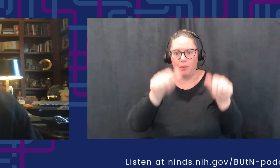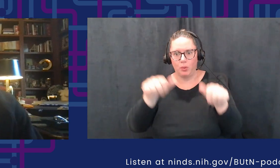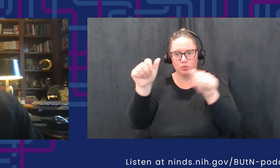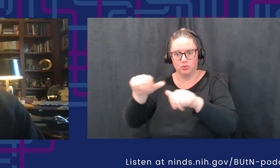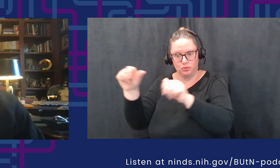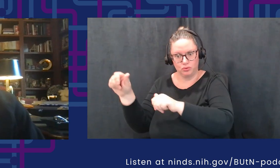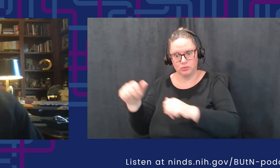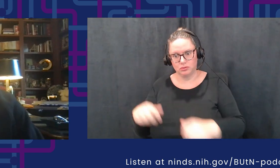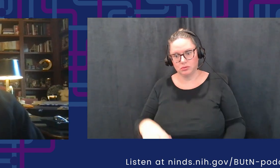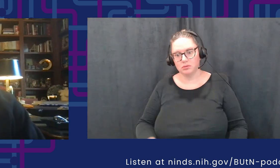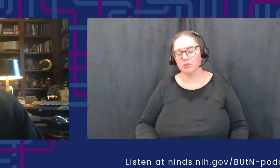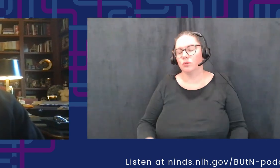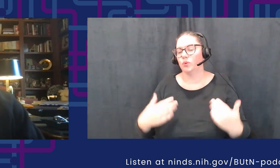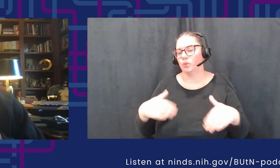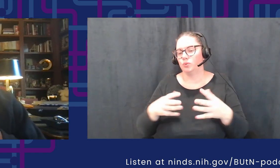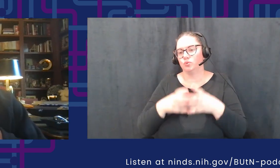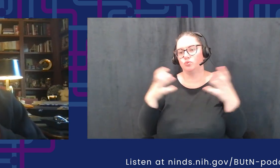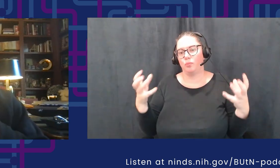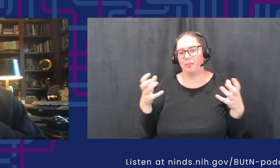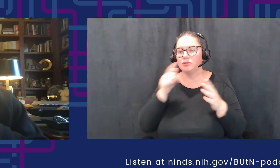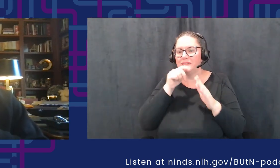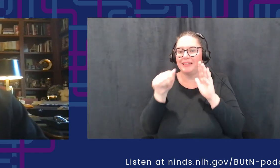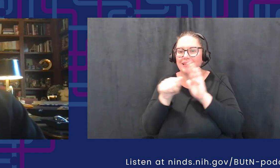Because I don't know, like, there are so many hidden pearls for me.